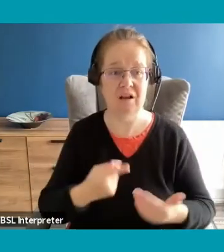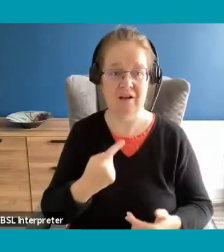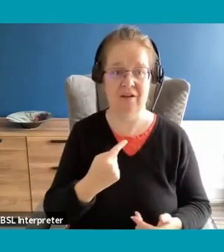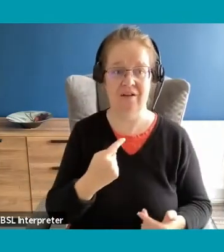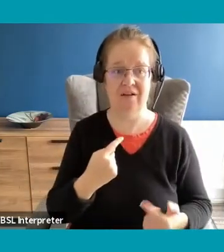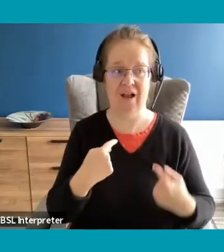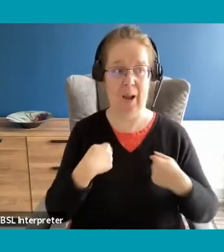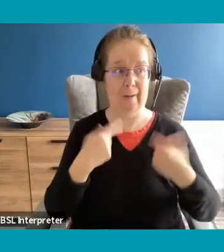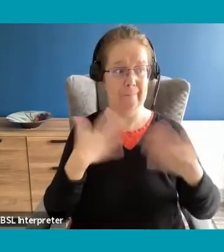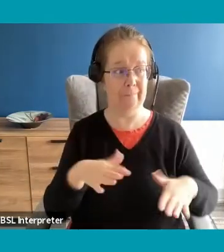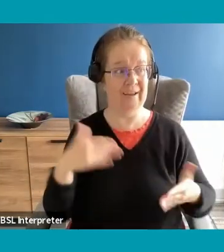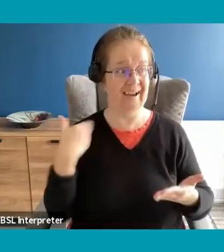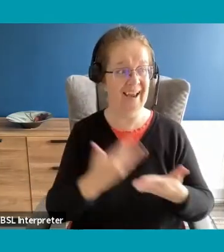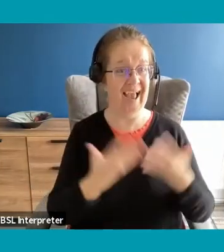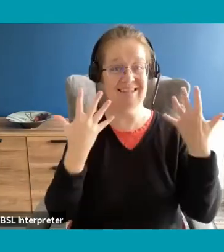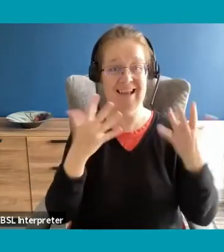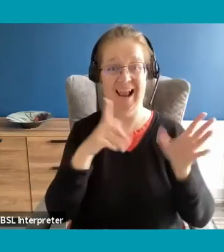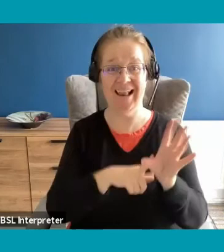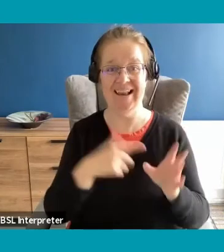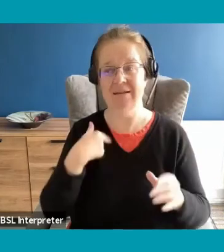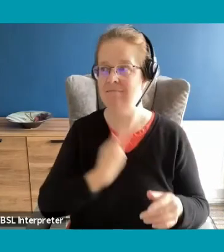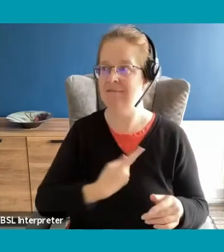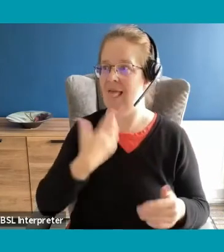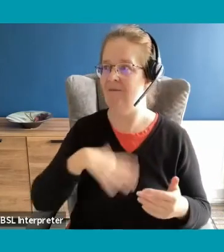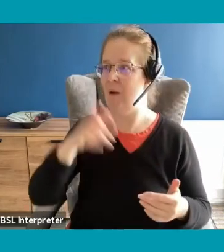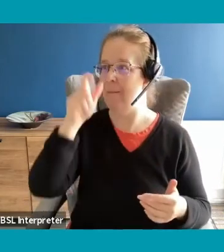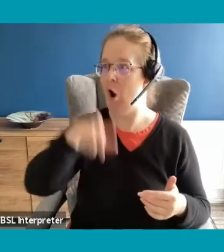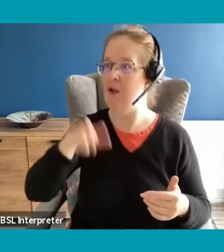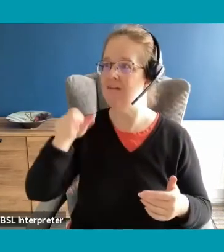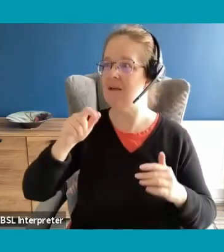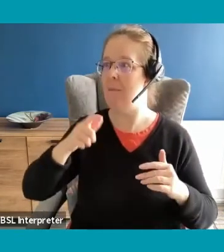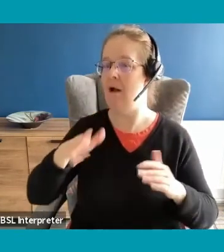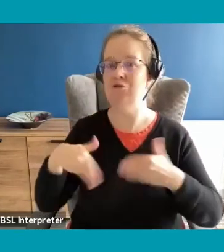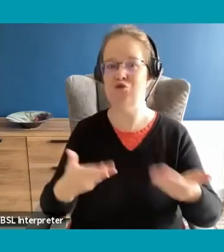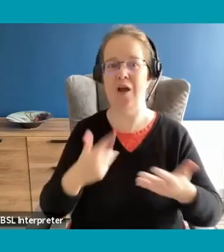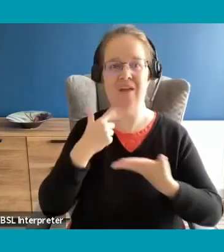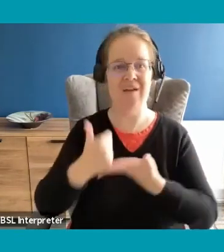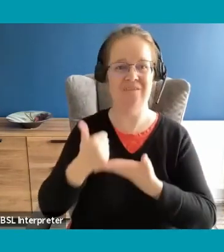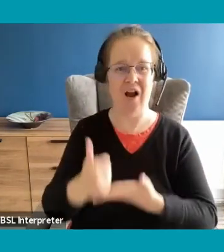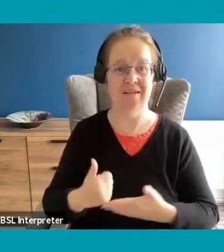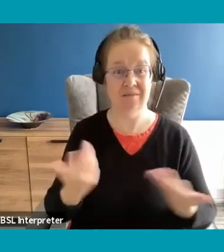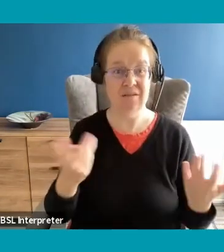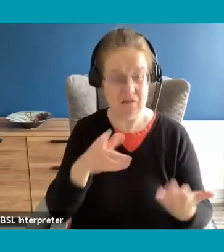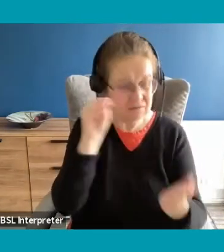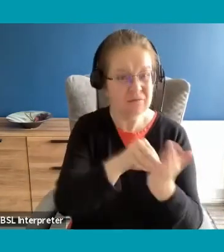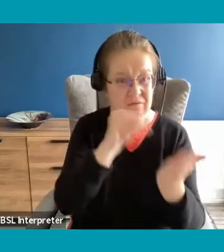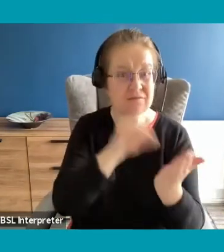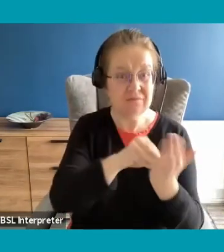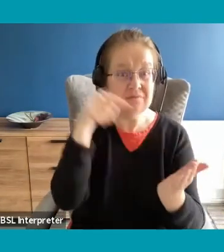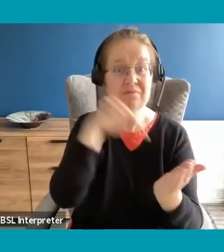advisor for the last ten years. Put that in there, get their front center big bold writing so we can see it,